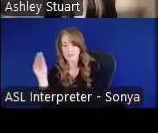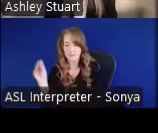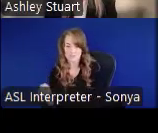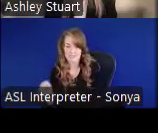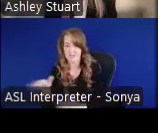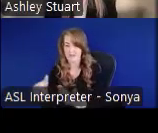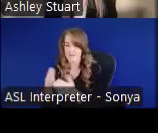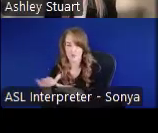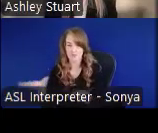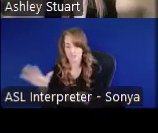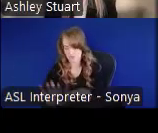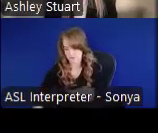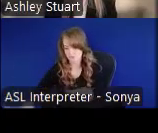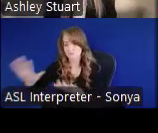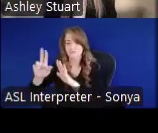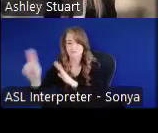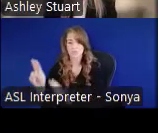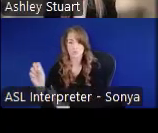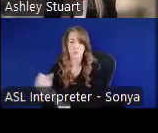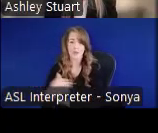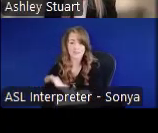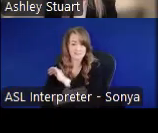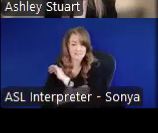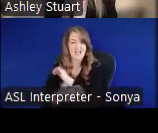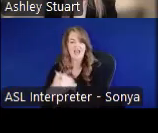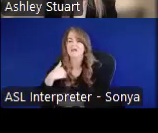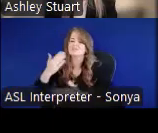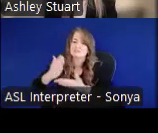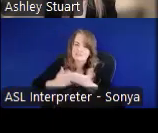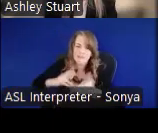States have some sort of behavioral or emotional disorder